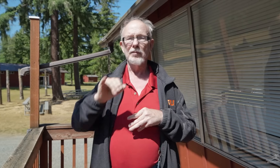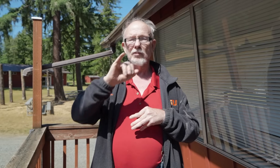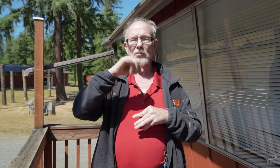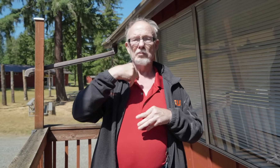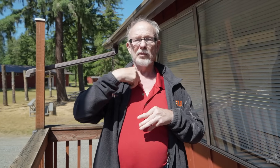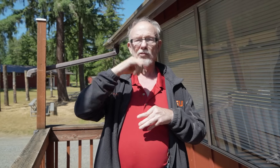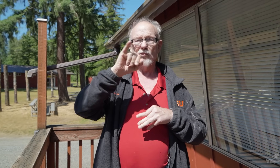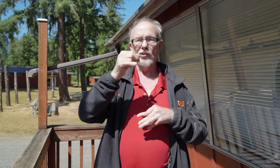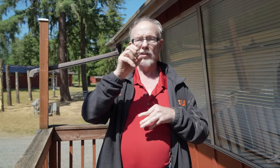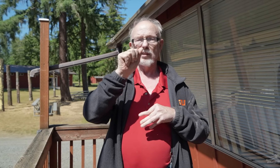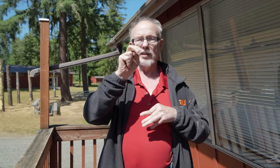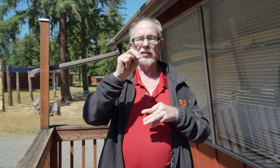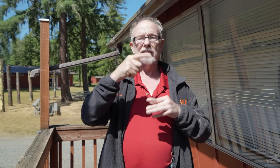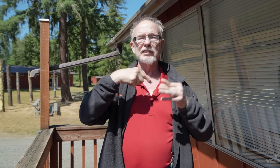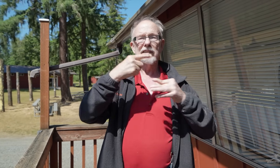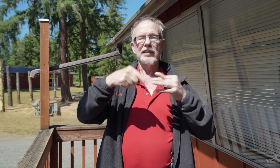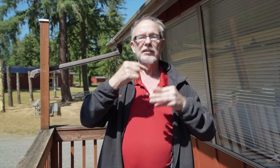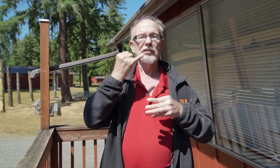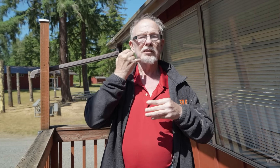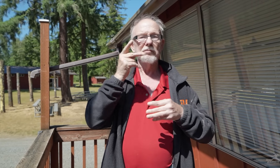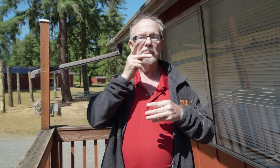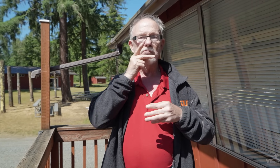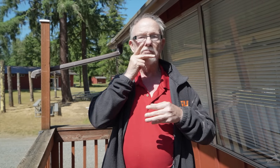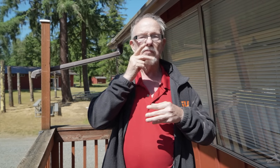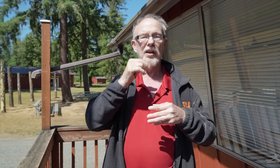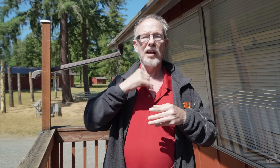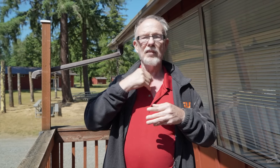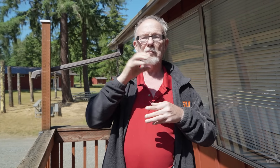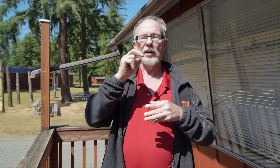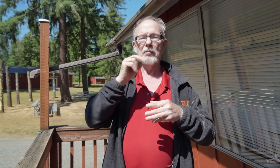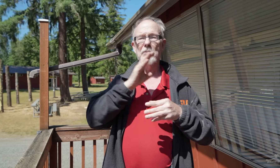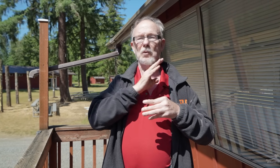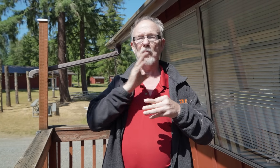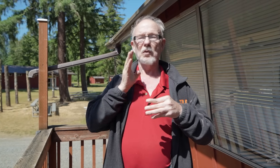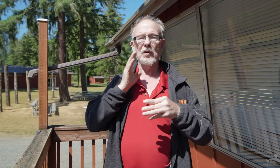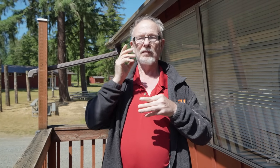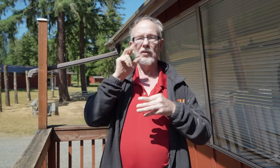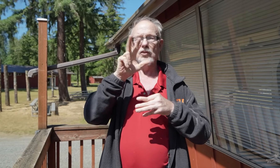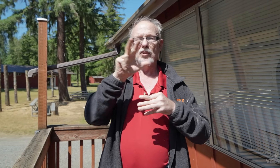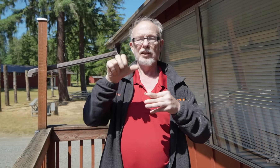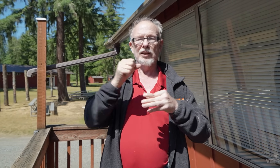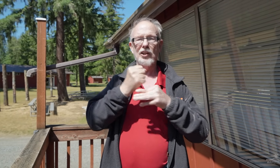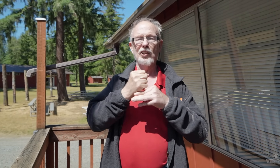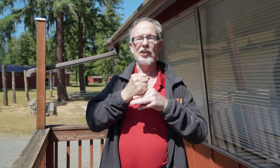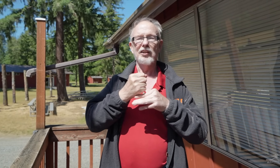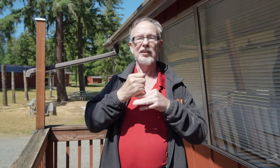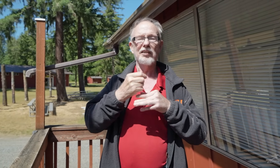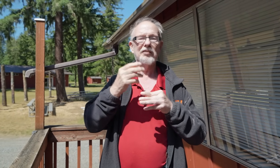I’m Jean, and this is my signing name. I’ve been on the board for 33 years.